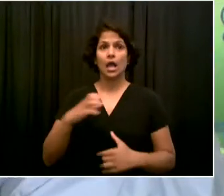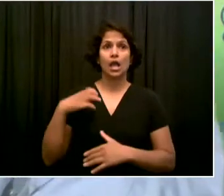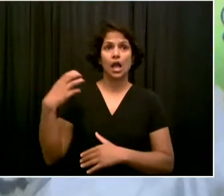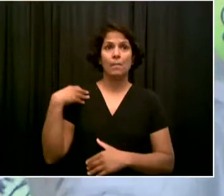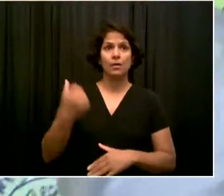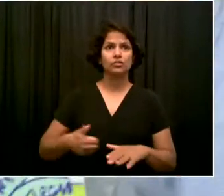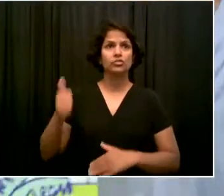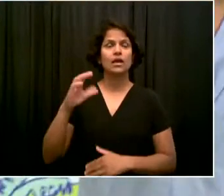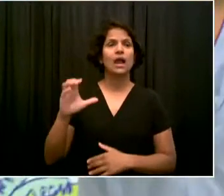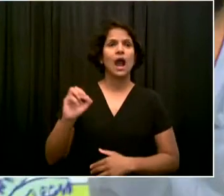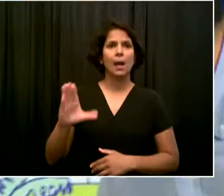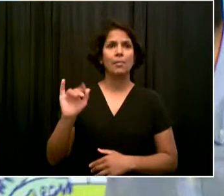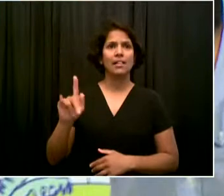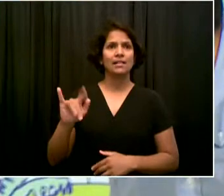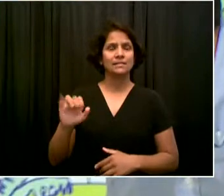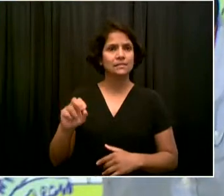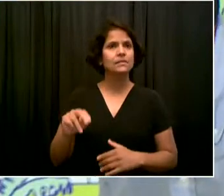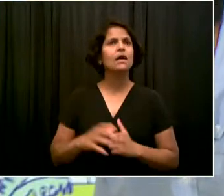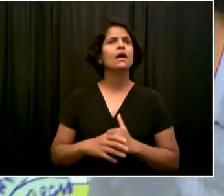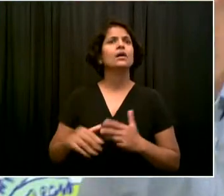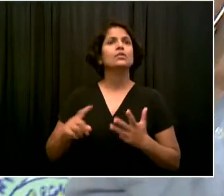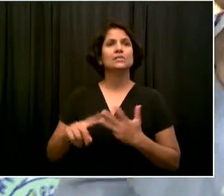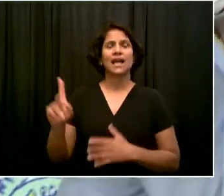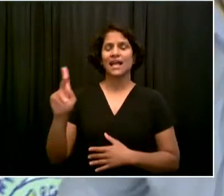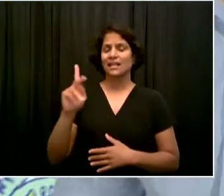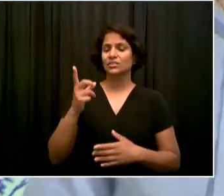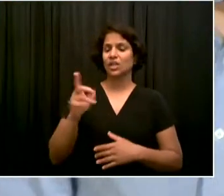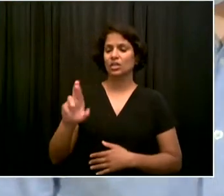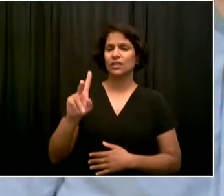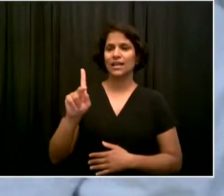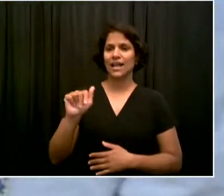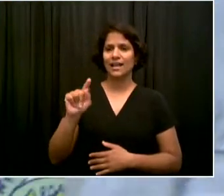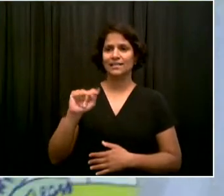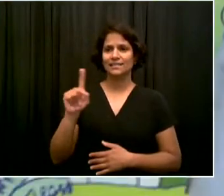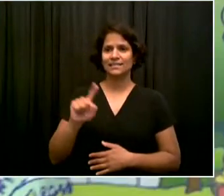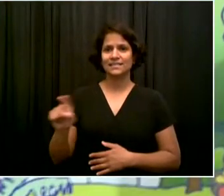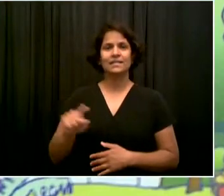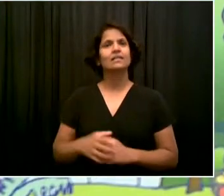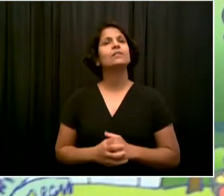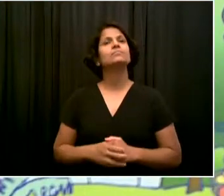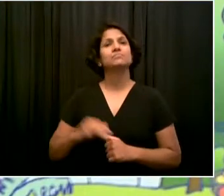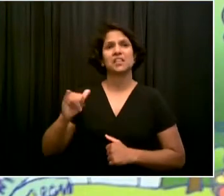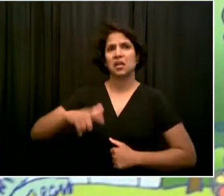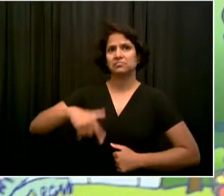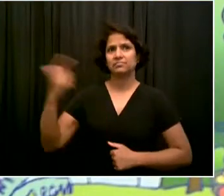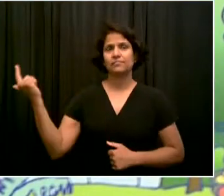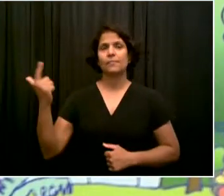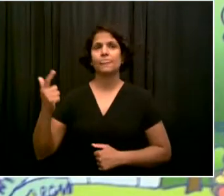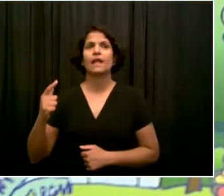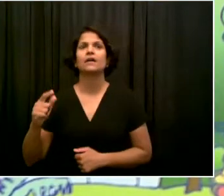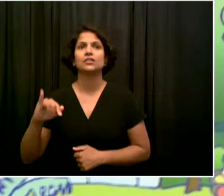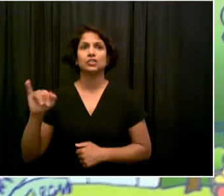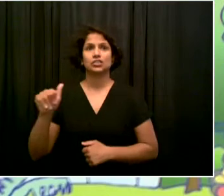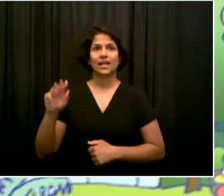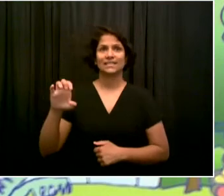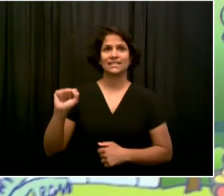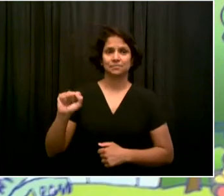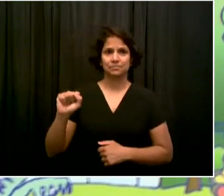COMMISSIONER DR. CHOKSHI, DAN GROSS, EXECUTIVE DIRECR TOOF CITYWI DEEVENTS, COMMISSIONERS SANDRA AND DR.